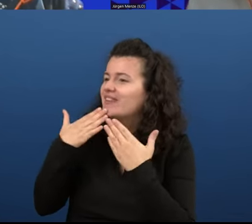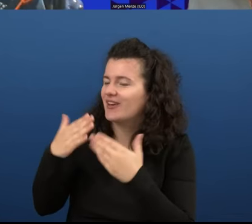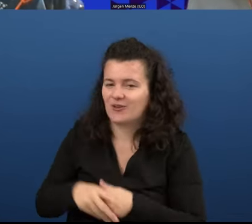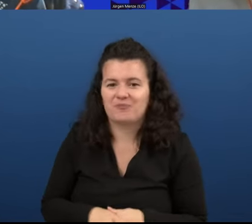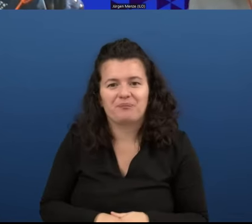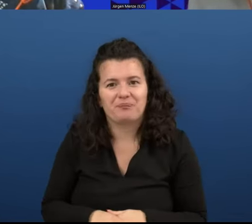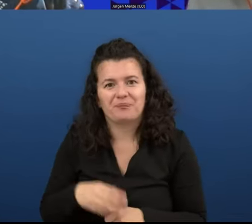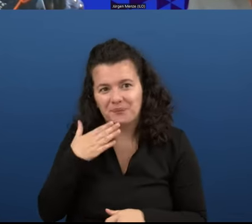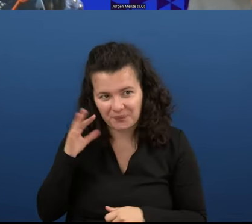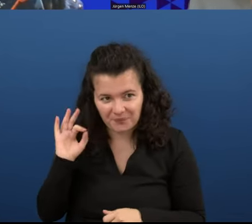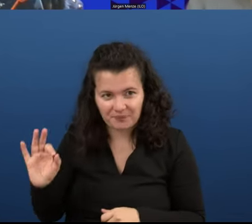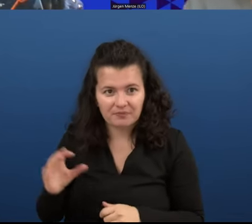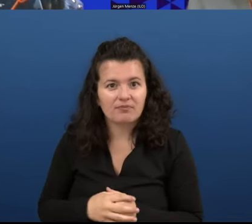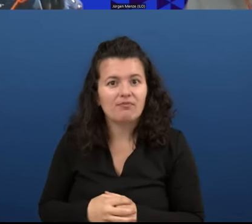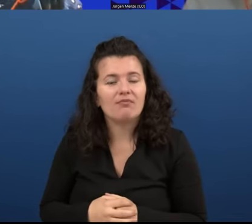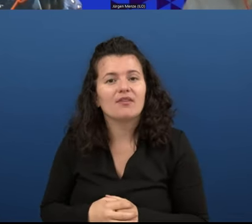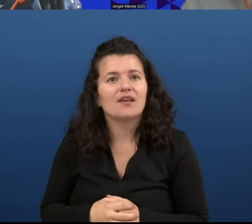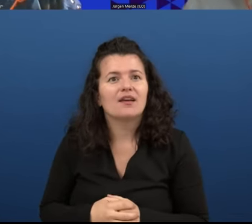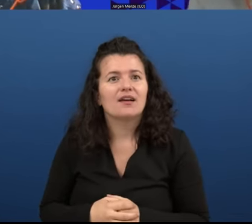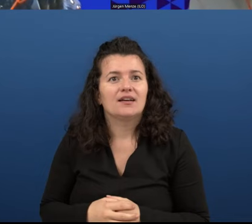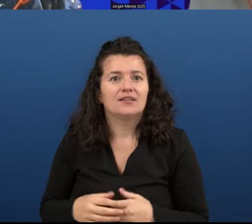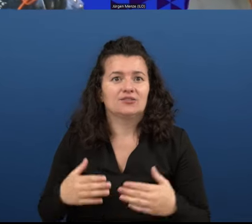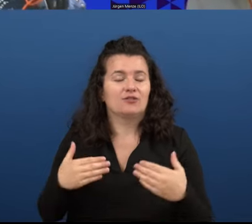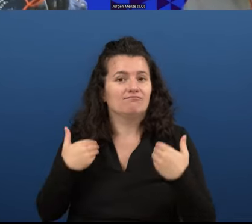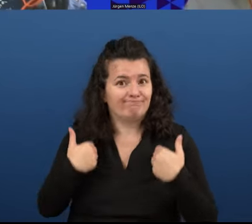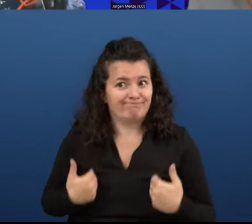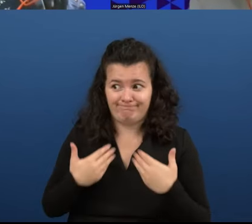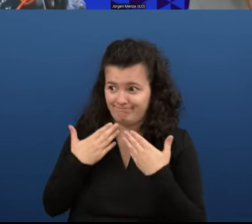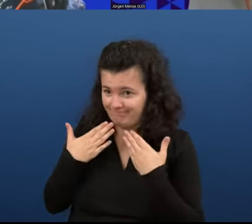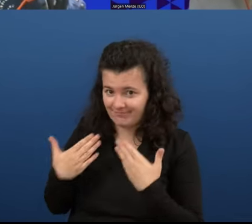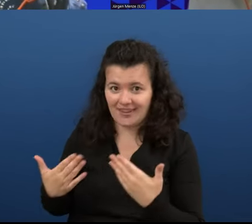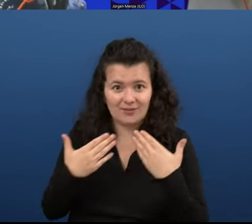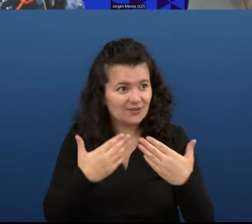and thanks so much of course again also from my side from our side to the speakers for